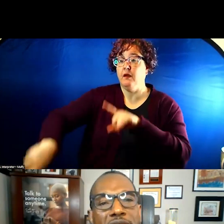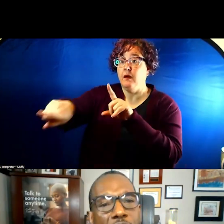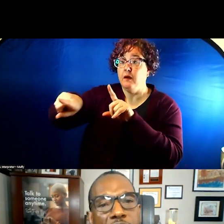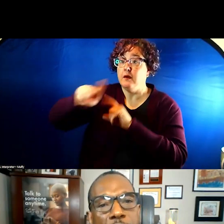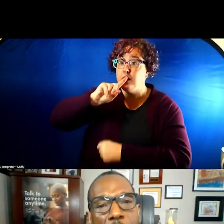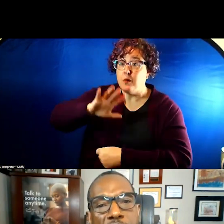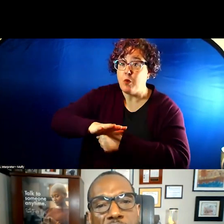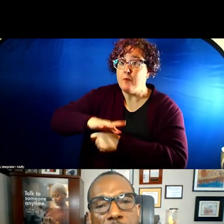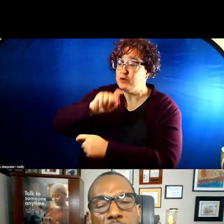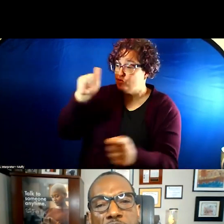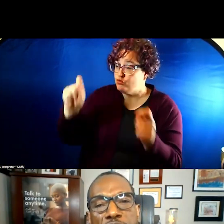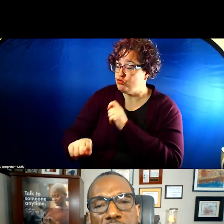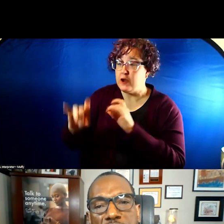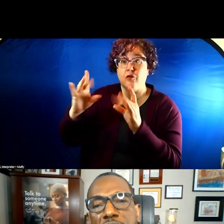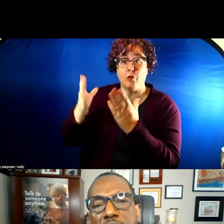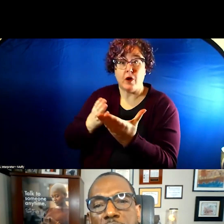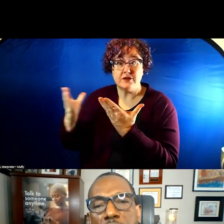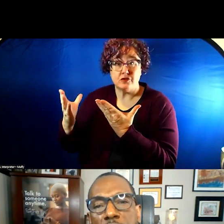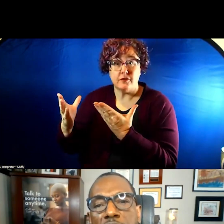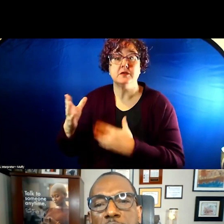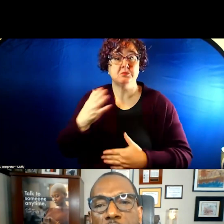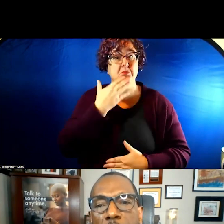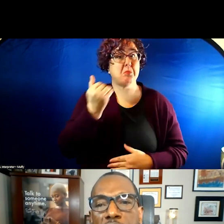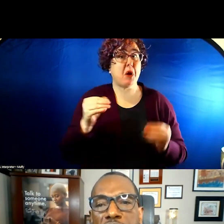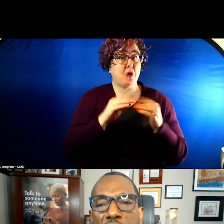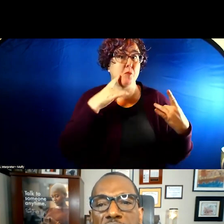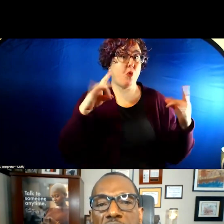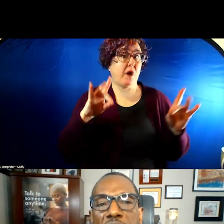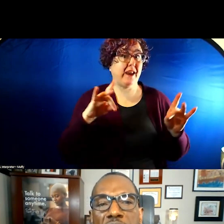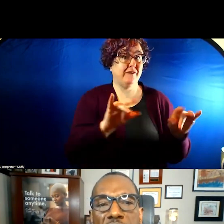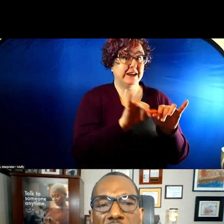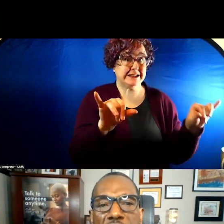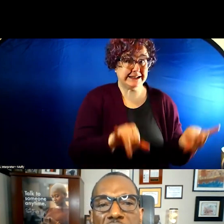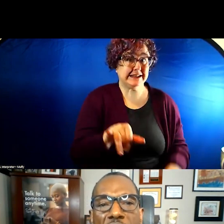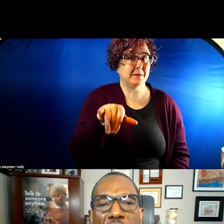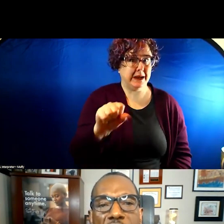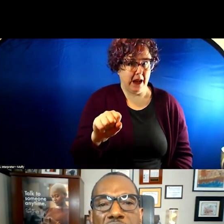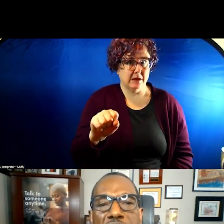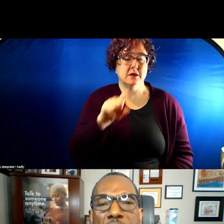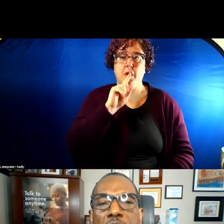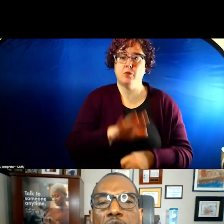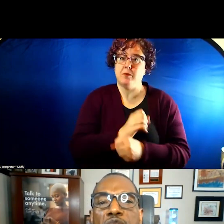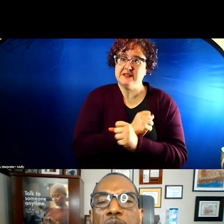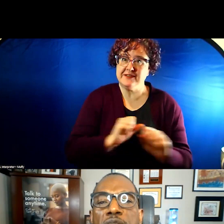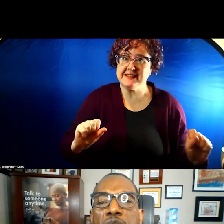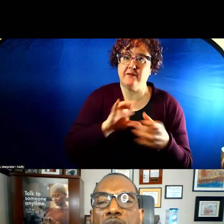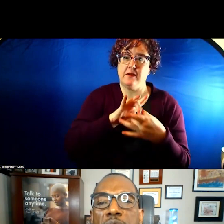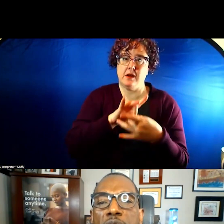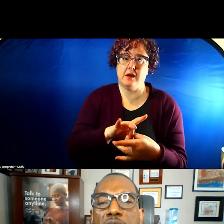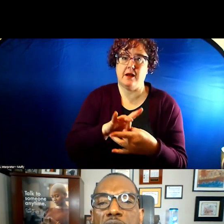IT IS NOT A PROMISE OF A SYSTEM. IT IS A PROMISE OF SAFETY AND CONNECTION TO THOSE THAT ARE HISTORICALLY MARGINALIZED.